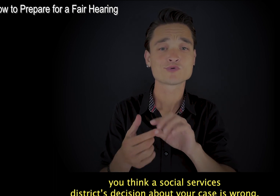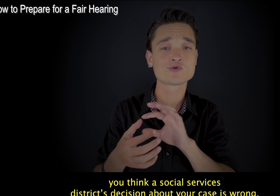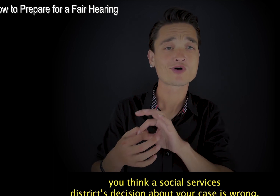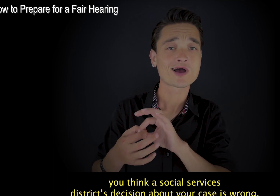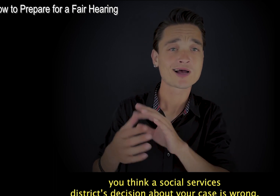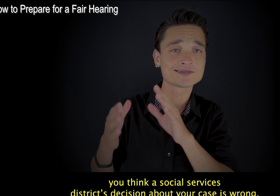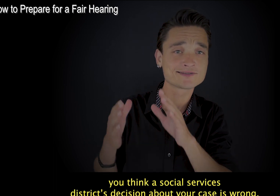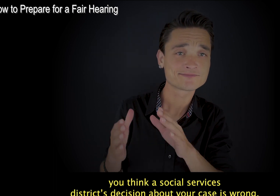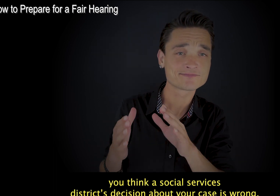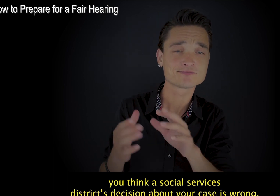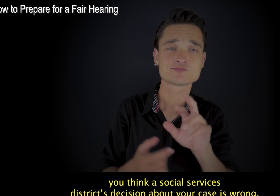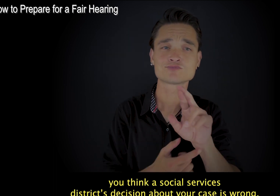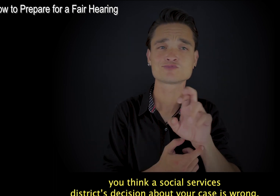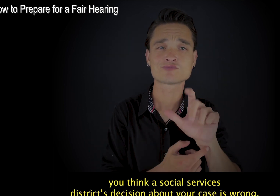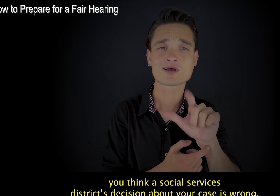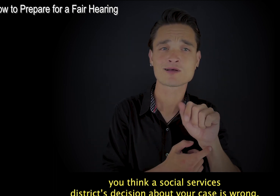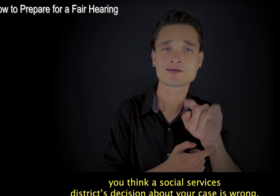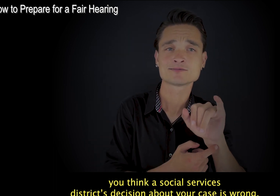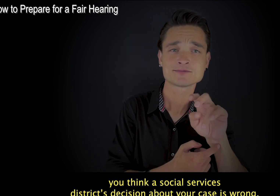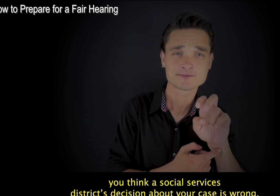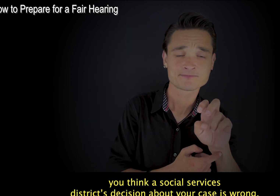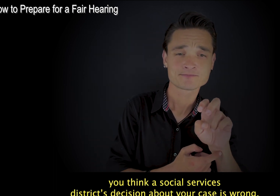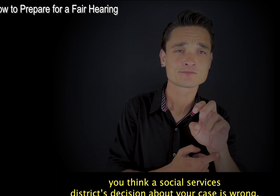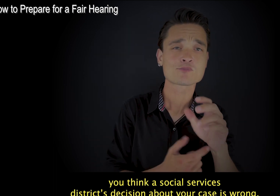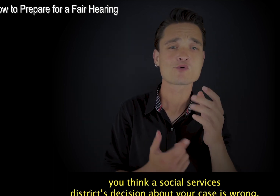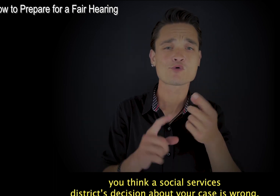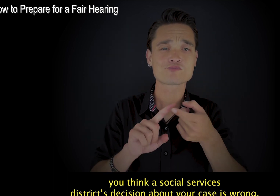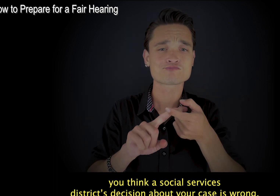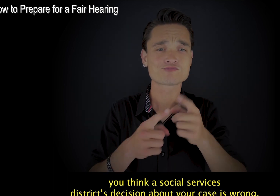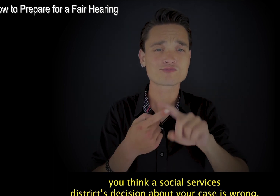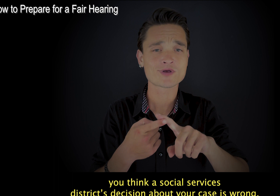you think a social services district’s decision about your case is wrong.